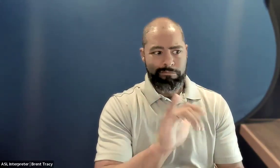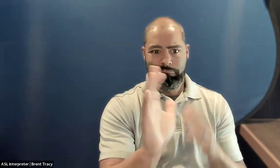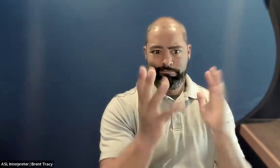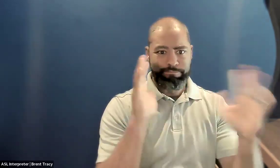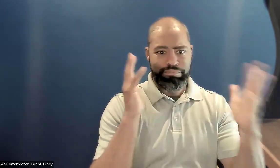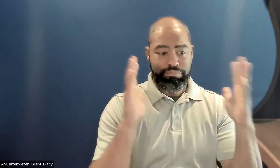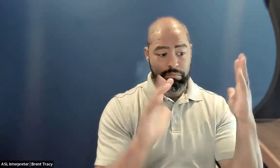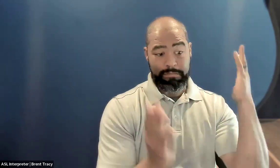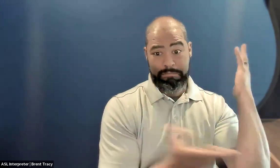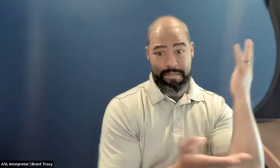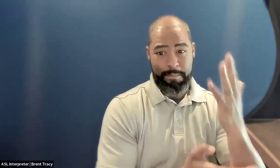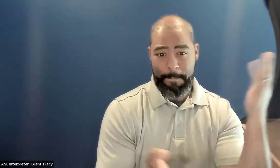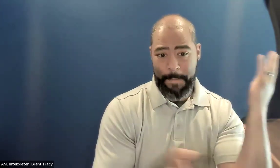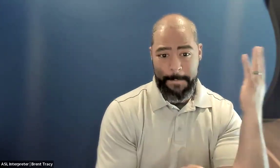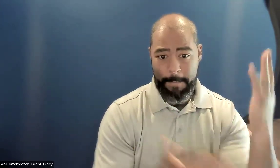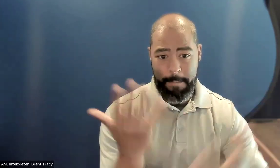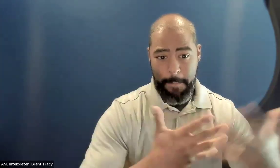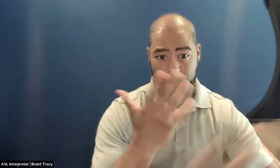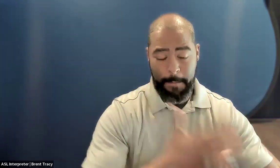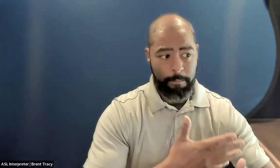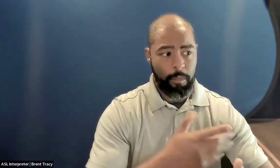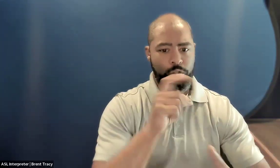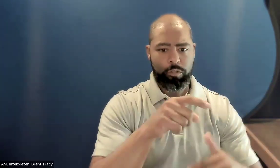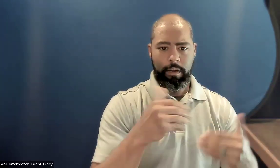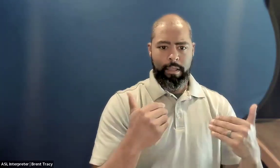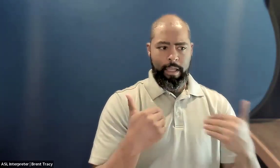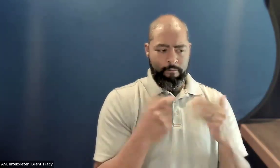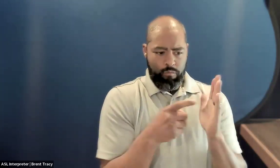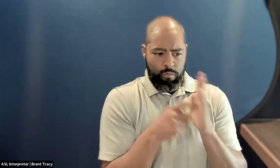But it also referenced the greenhouse gas policy as another